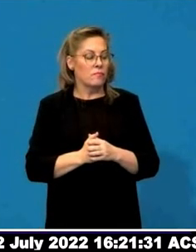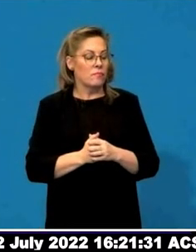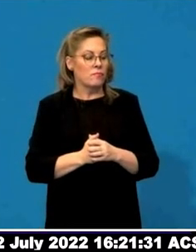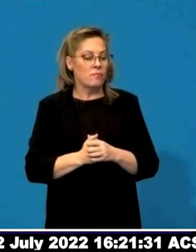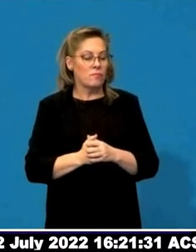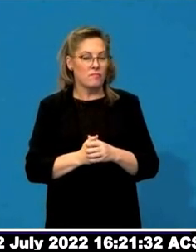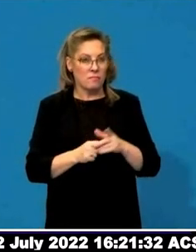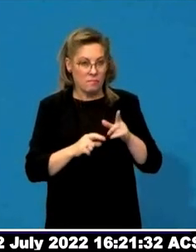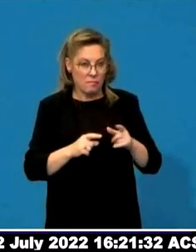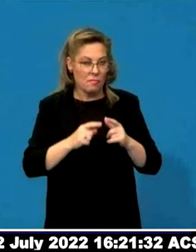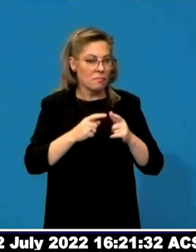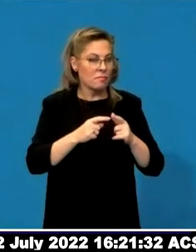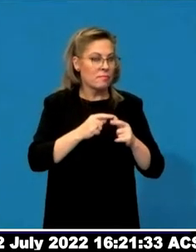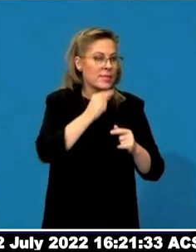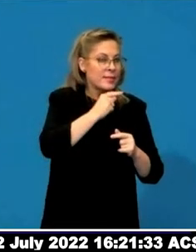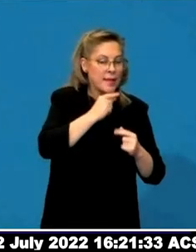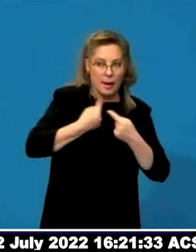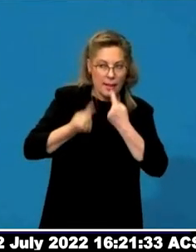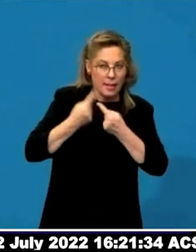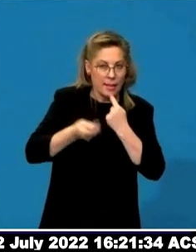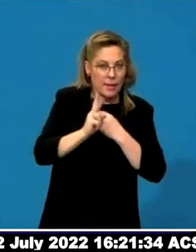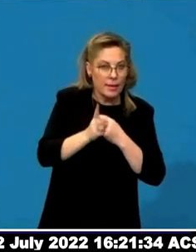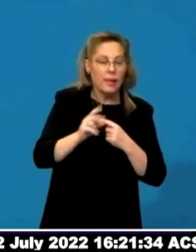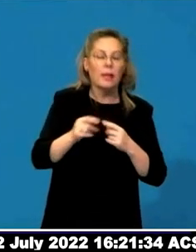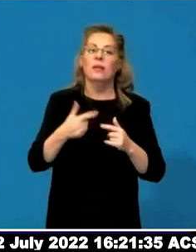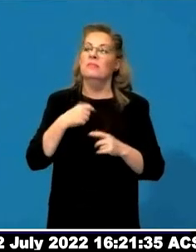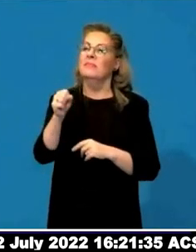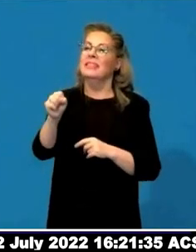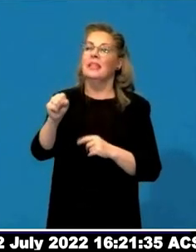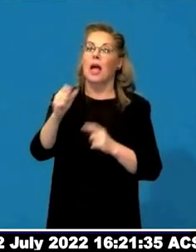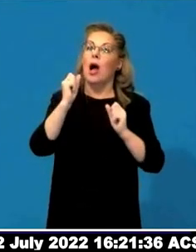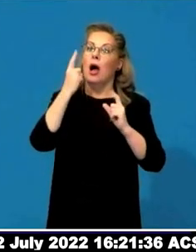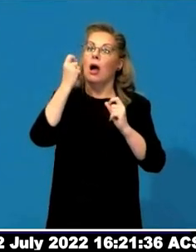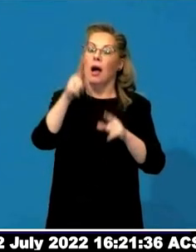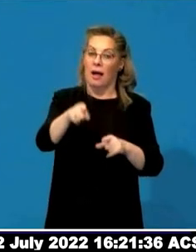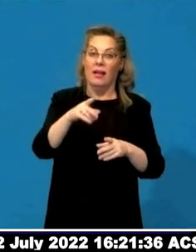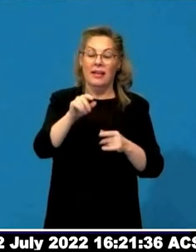Yeah, so they can communicate, and both will have a better understanding.